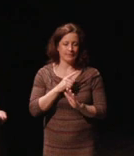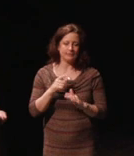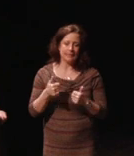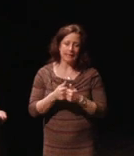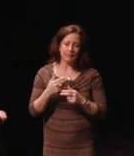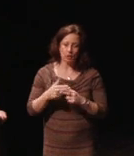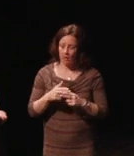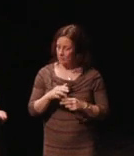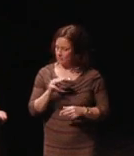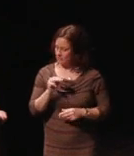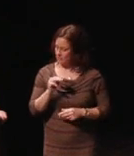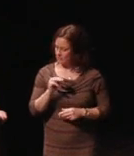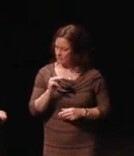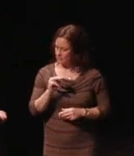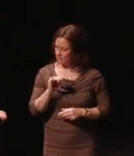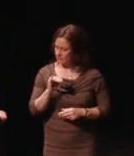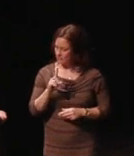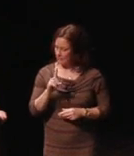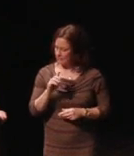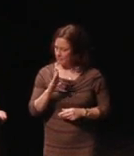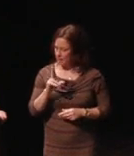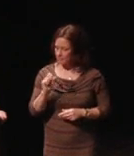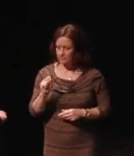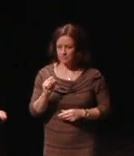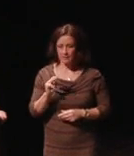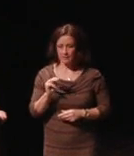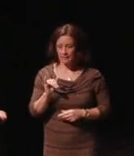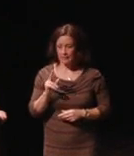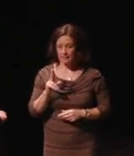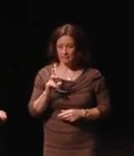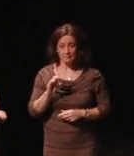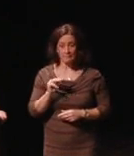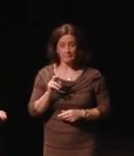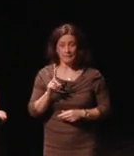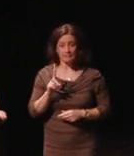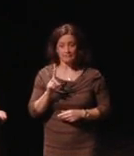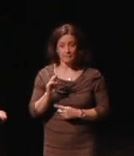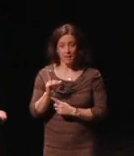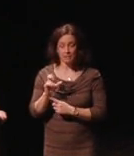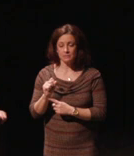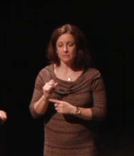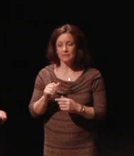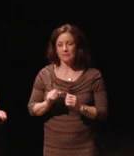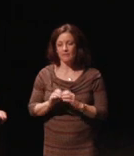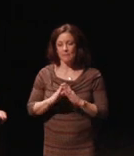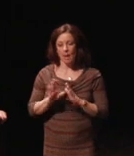MIT Bus which is developed by a single one person in Detroit, Michigan.